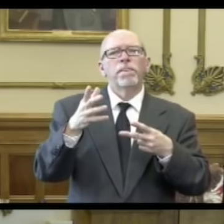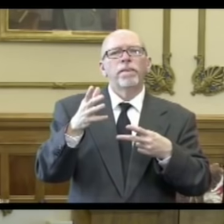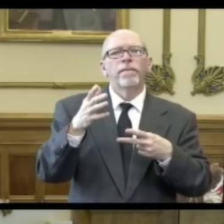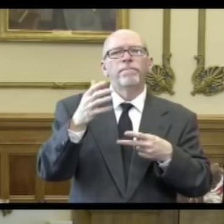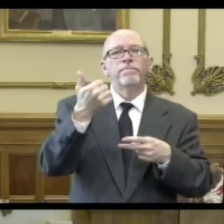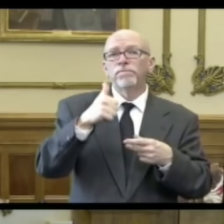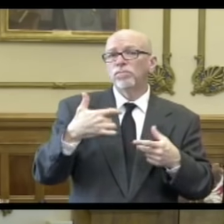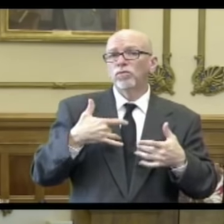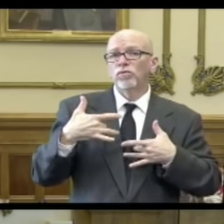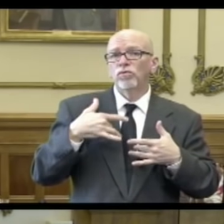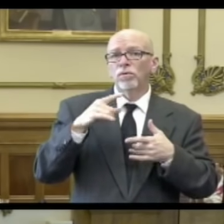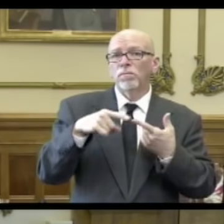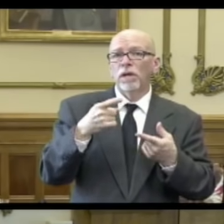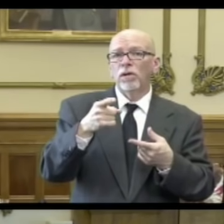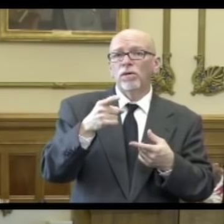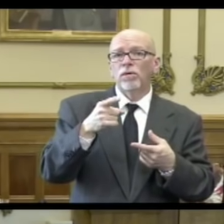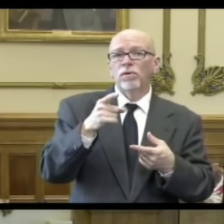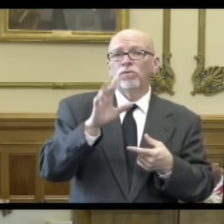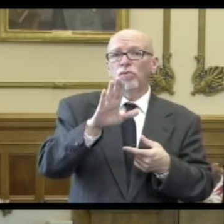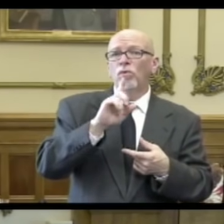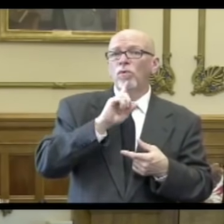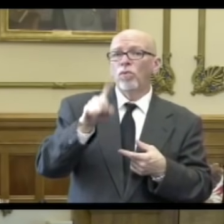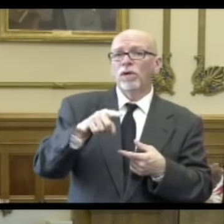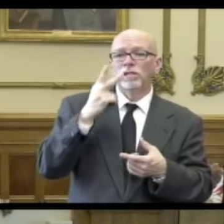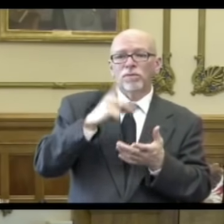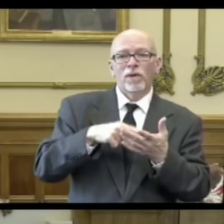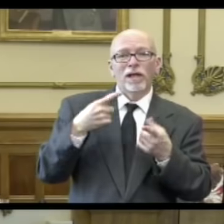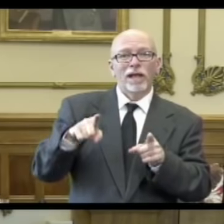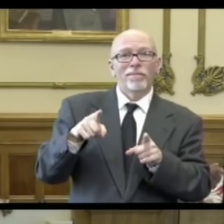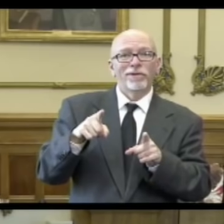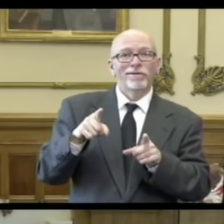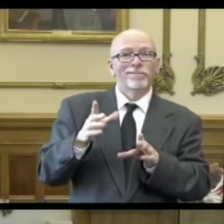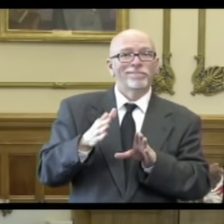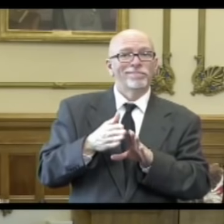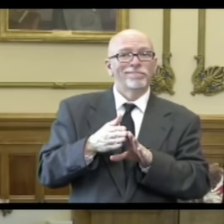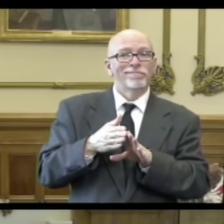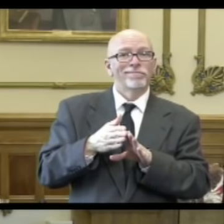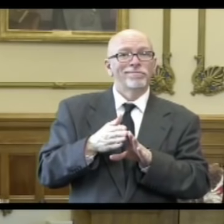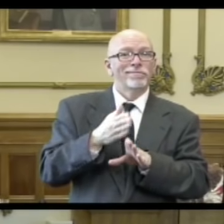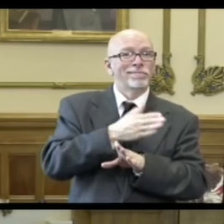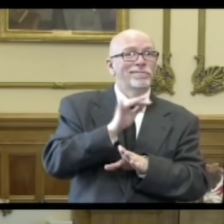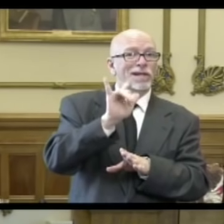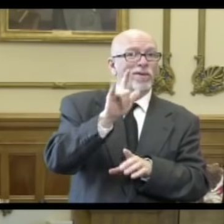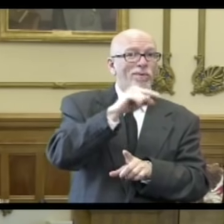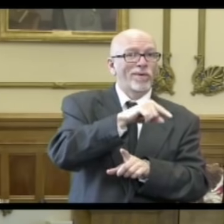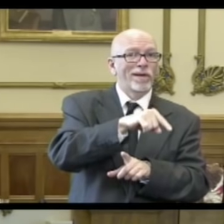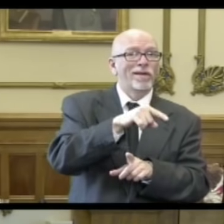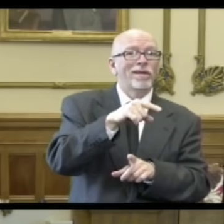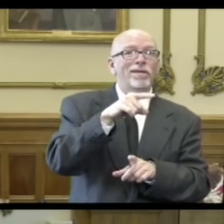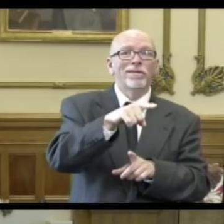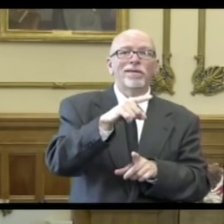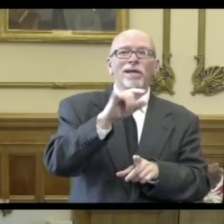ESPECIALLY SPOKE TO SOME FOLKS AT THE STATE LEVEL AUGUST NUMBER ONE AND NUMBER 2 UP ANY CONCERNS ARE ABOUT THE